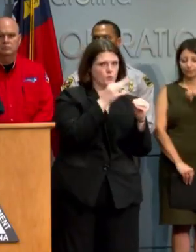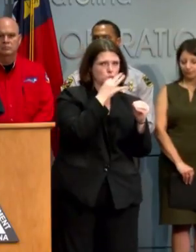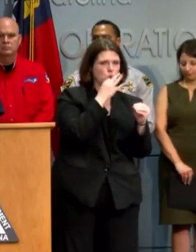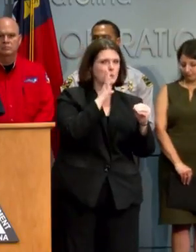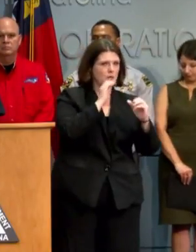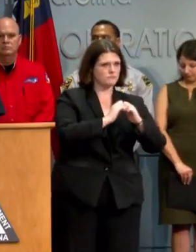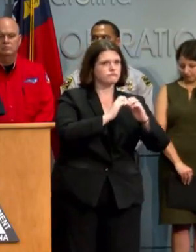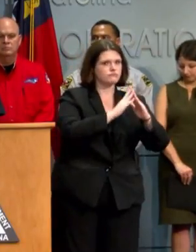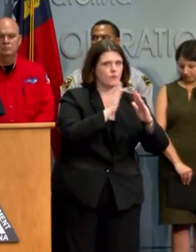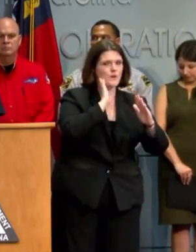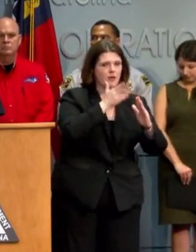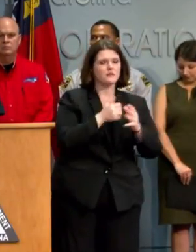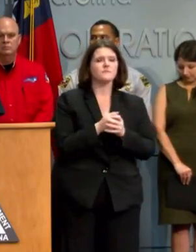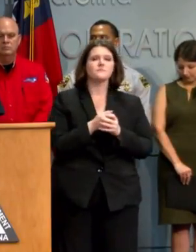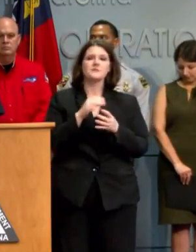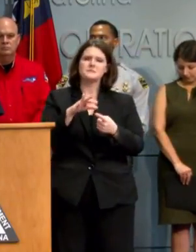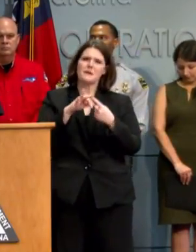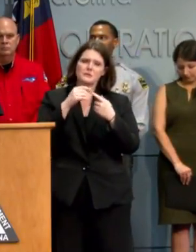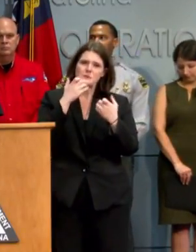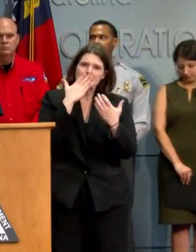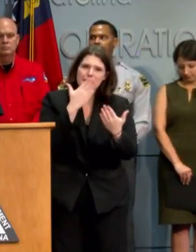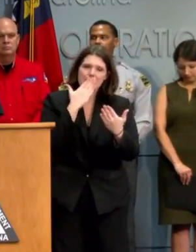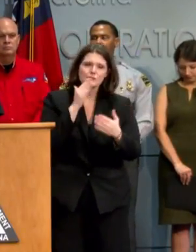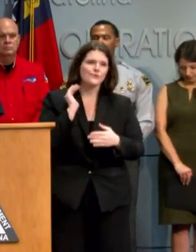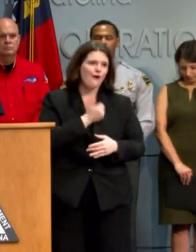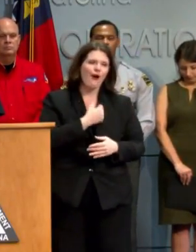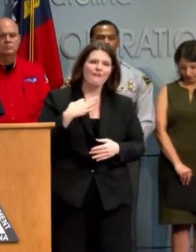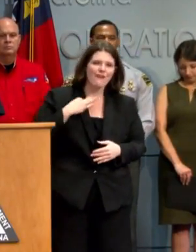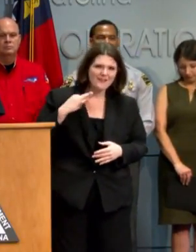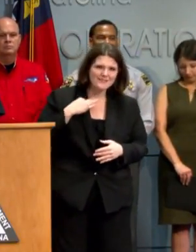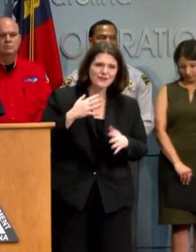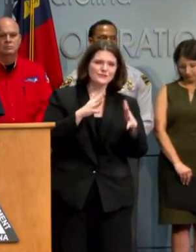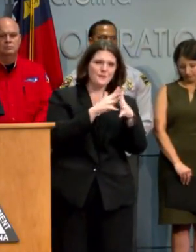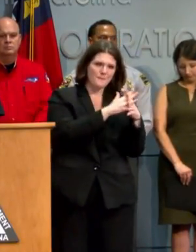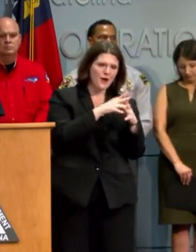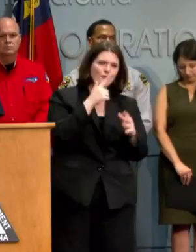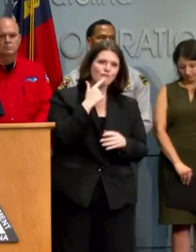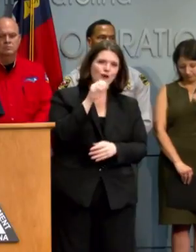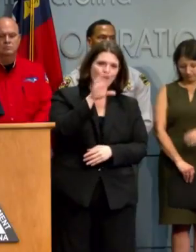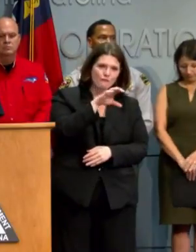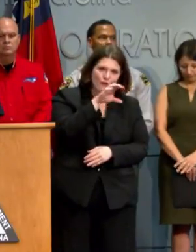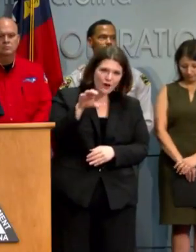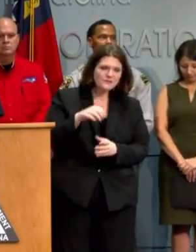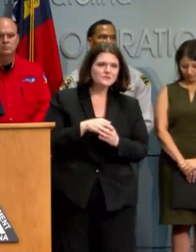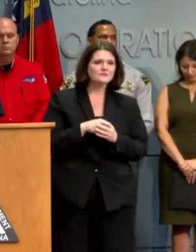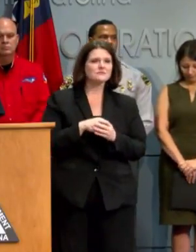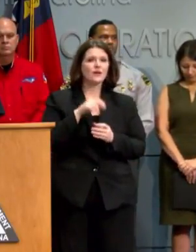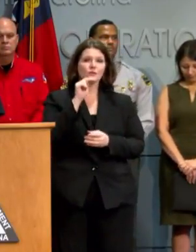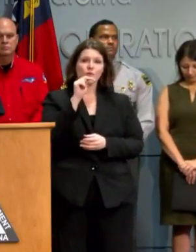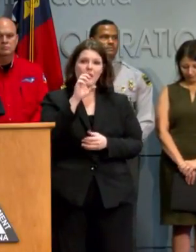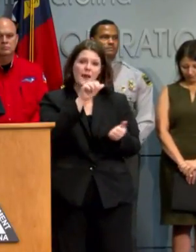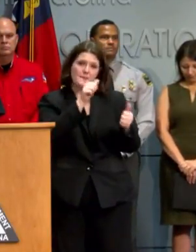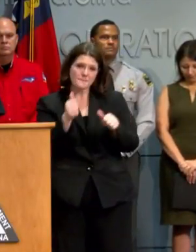WASHINGTON, NEW BERN, LUMBERTON AND KINSTON AND WE ANTICIPATE HAVING FOUR MORE OPERATING SURELY.